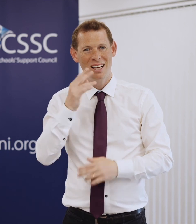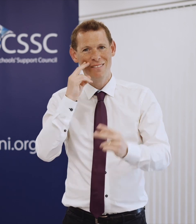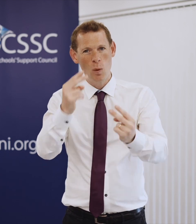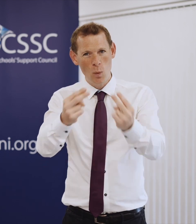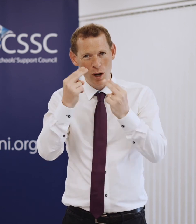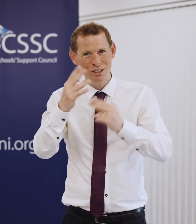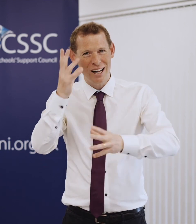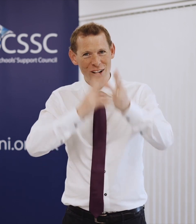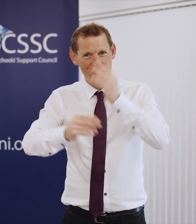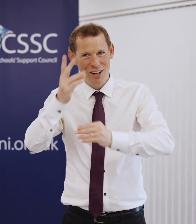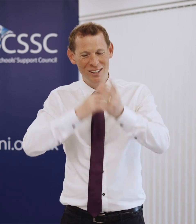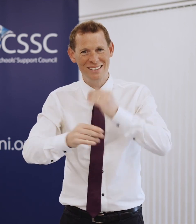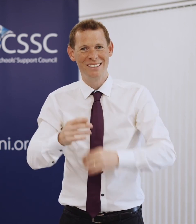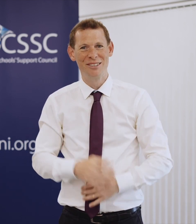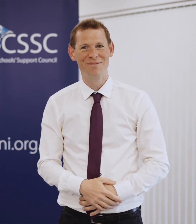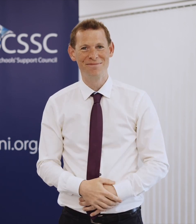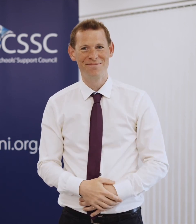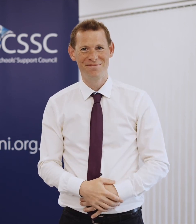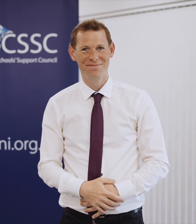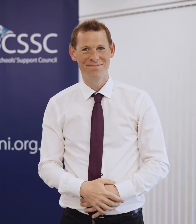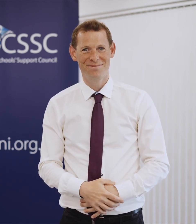perfect answer. Thank you so much for watching and your interest to learn.